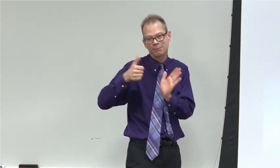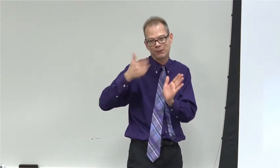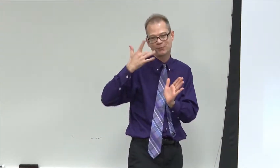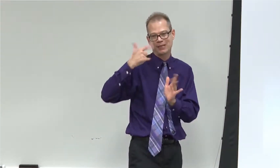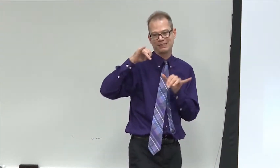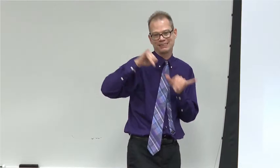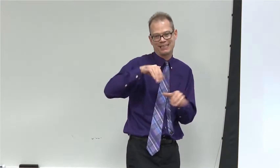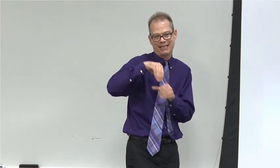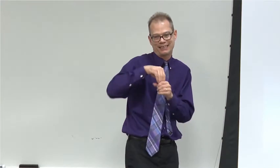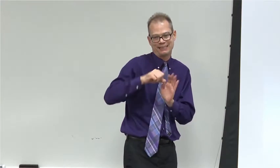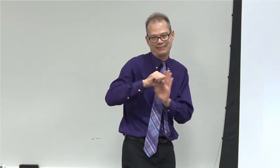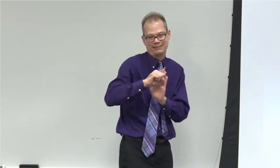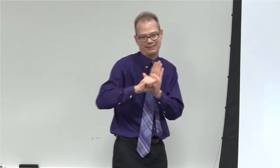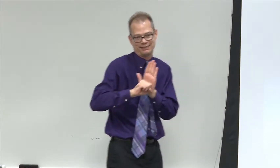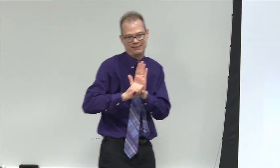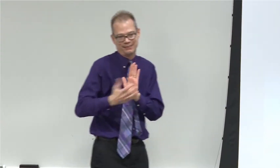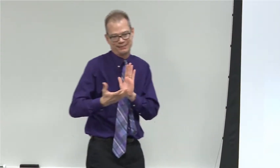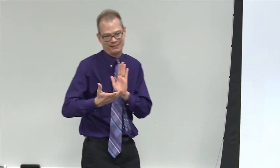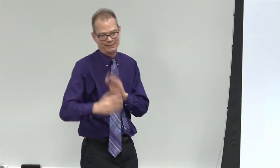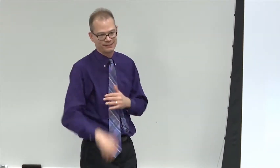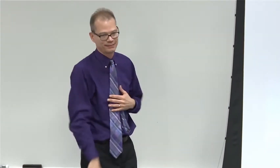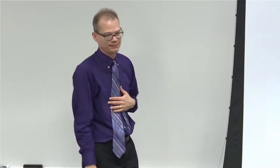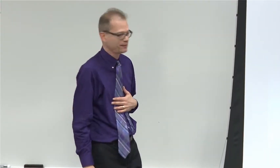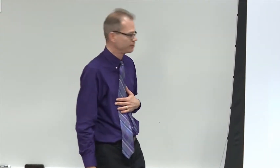And it was also cheaper because I was an in-state resident.